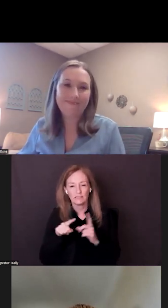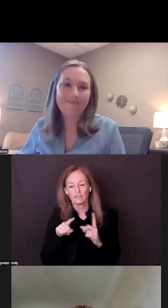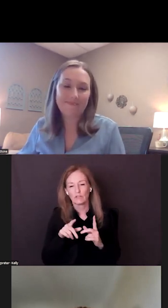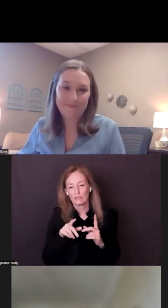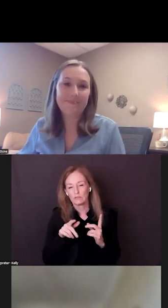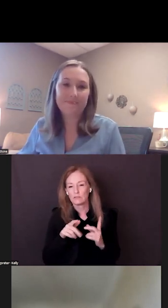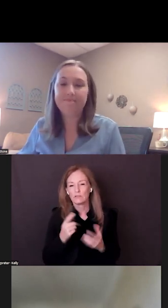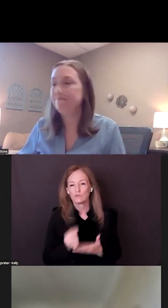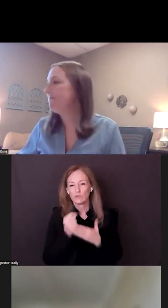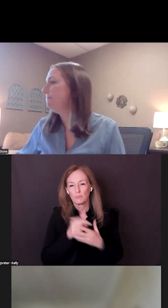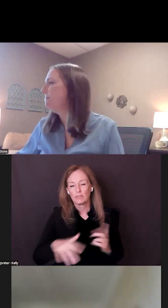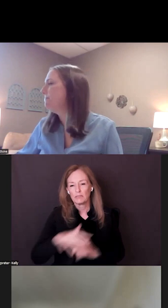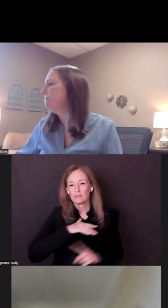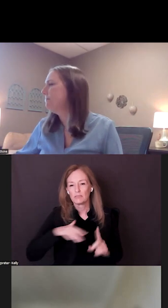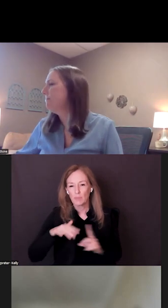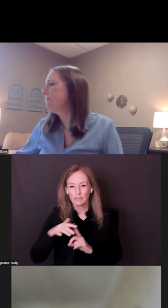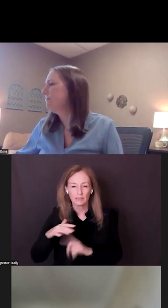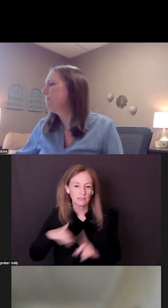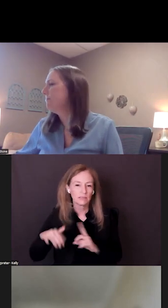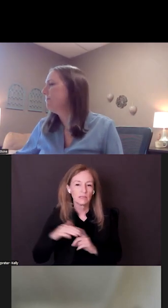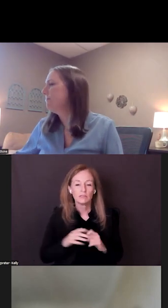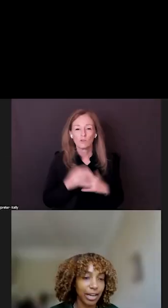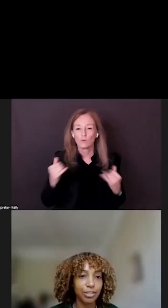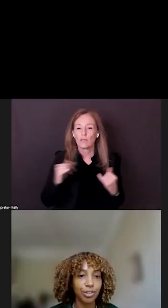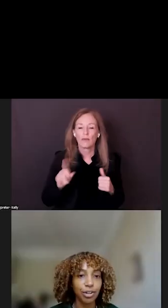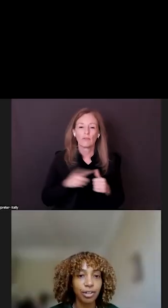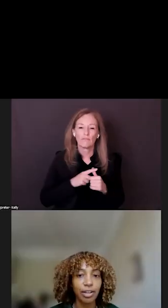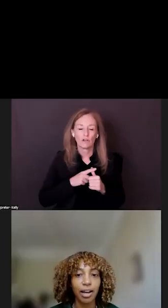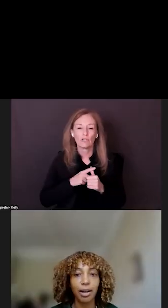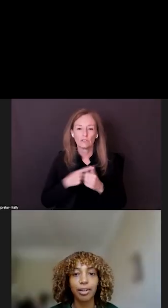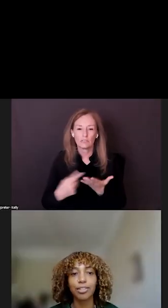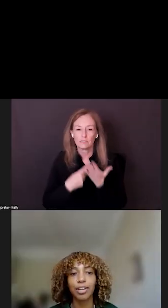SO NOW I WANT TO BRING UP THE FIRST DISCUSSION, JANICE COOK TO